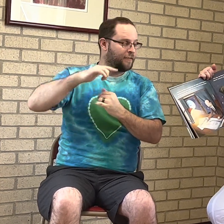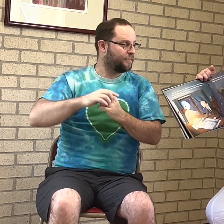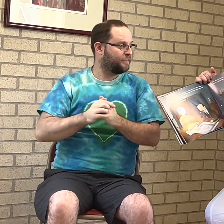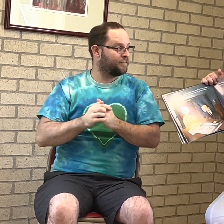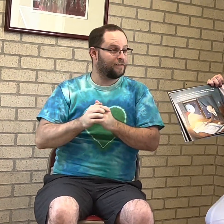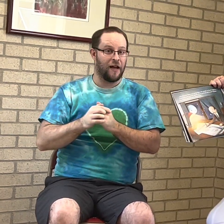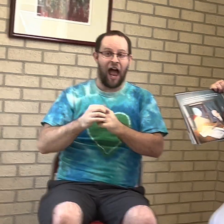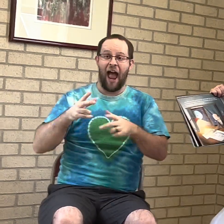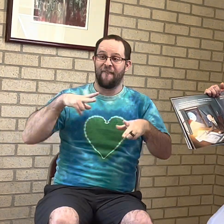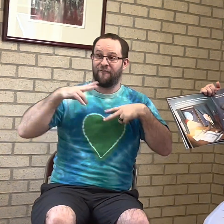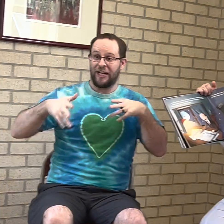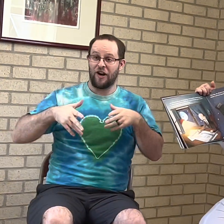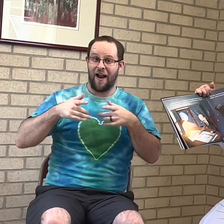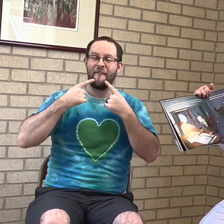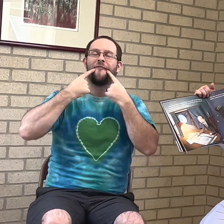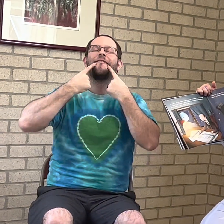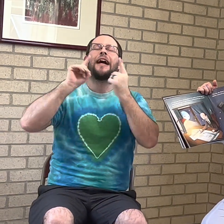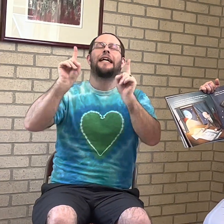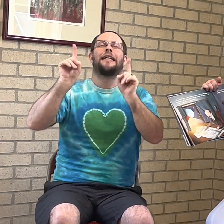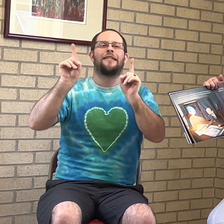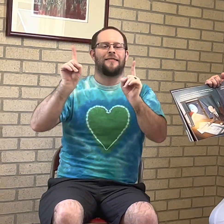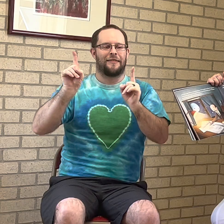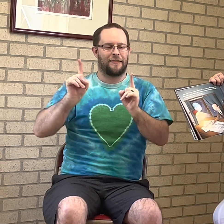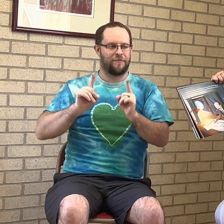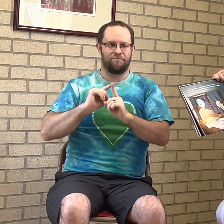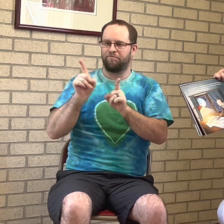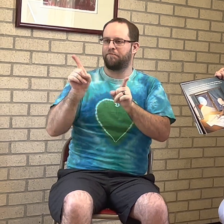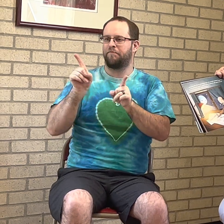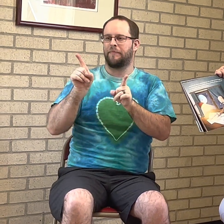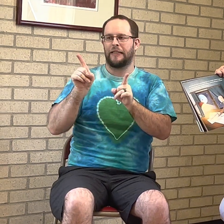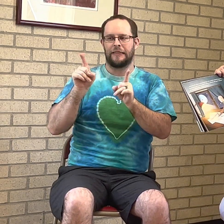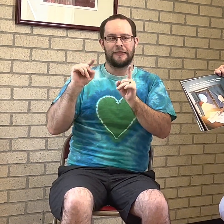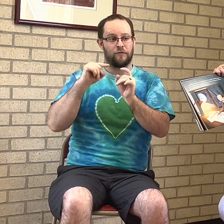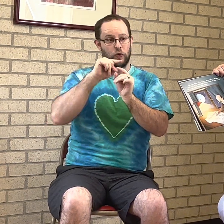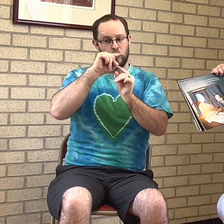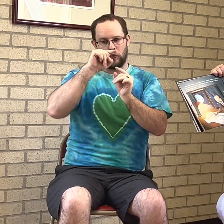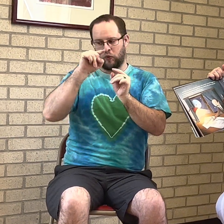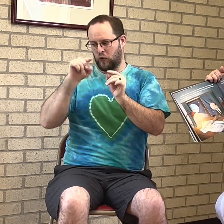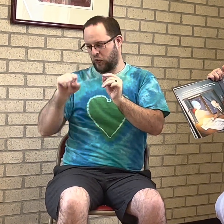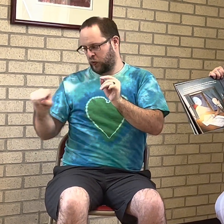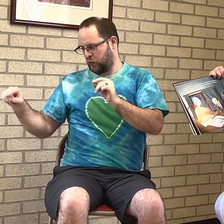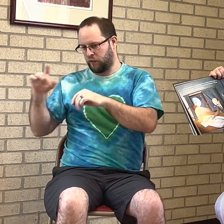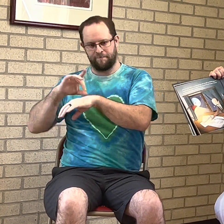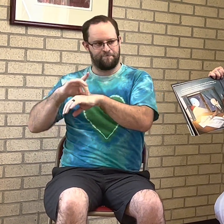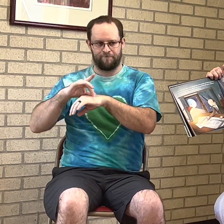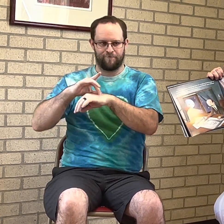A visitor at last, but alas he returned to Earth without reaching her.